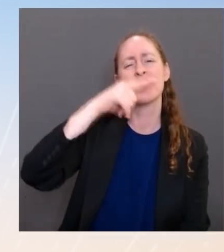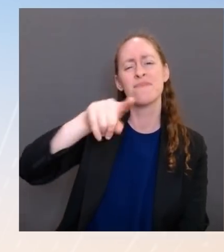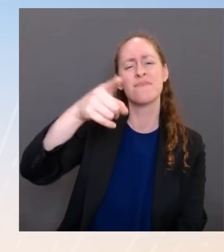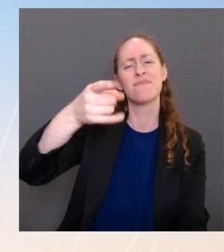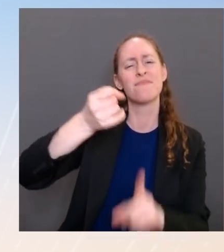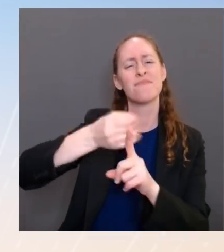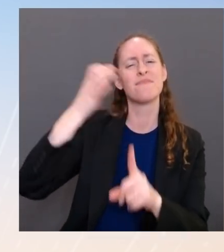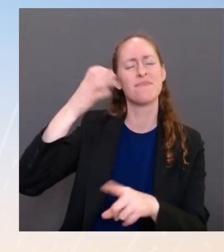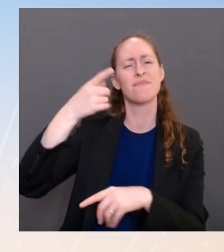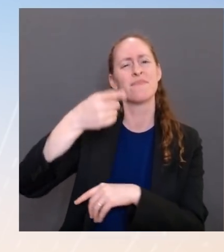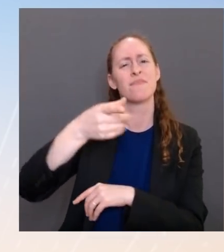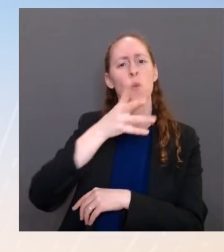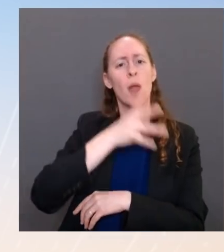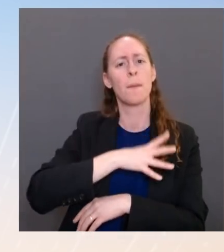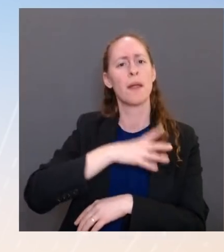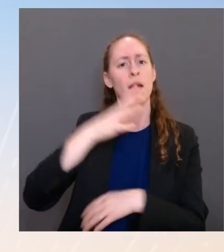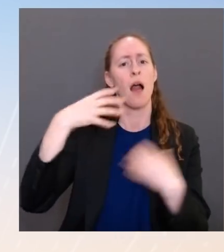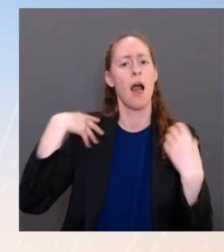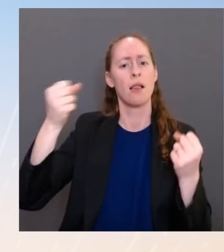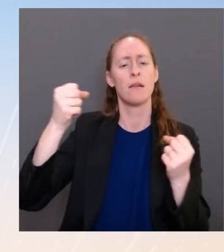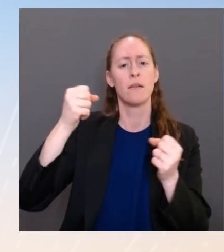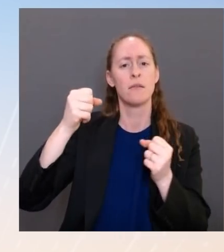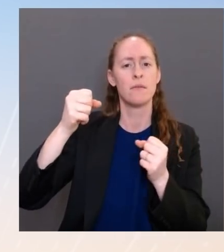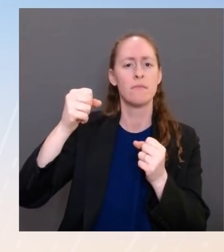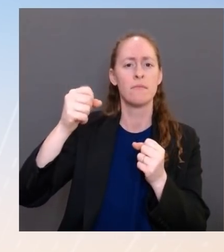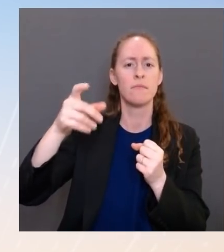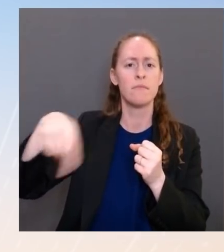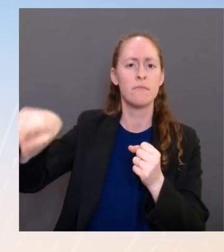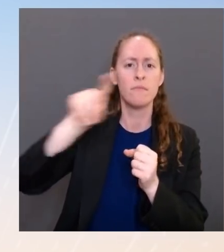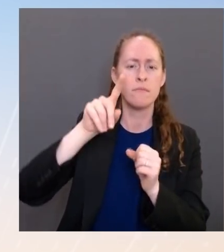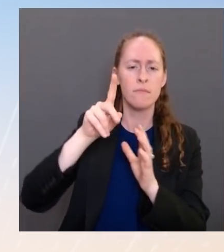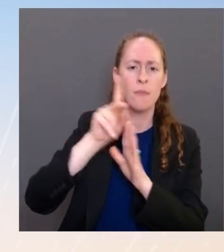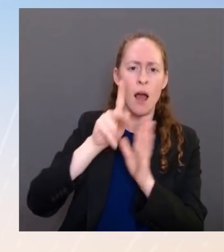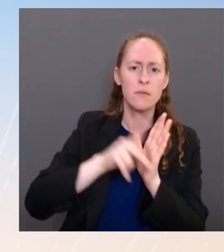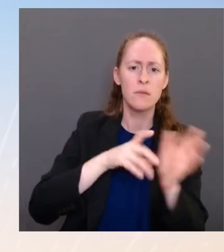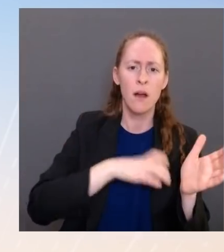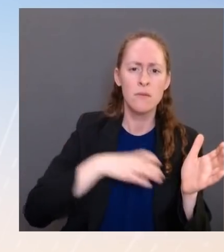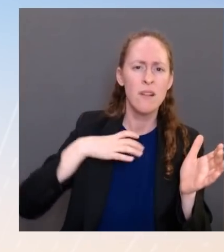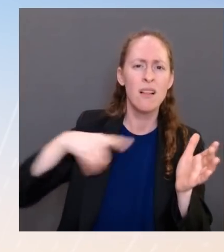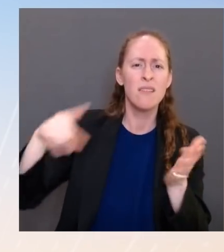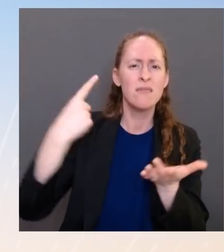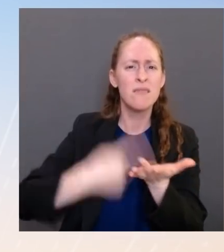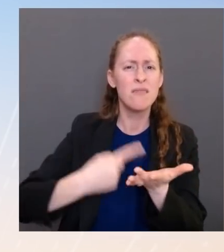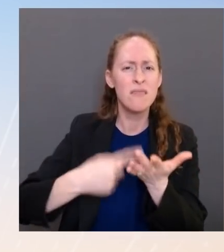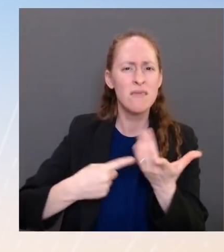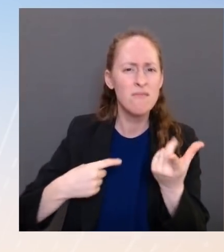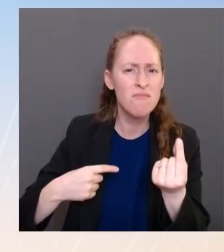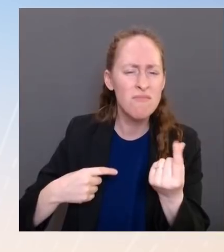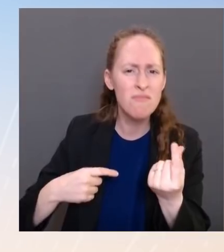it may not all be executive orders. I mean, there's -- a lot of this is ensuring that we have increased access and funding